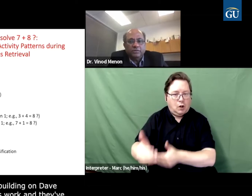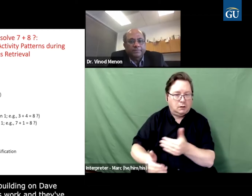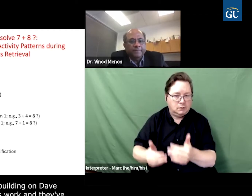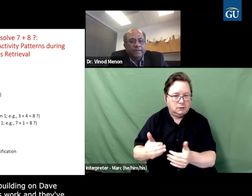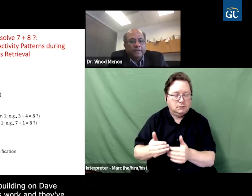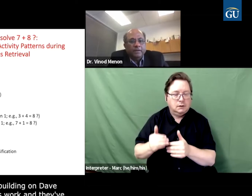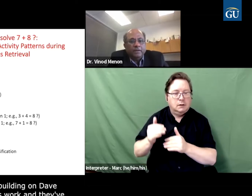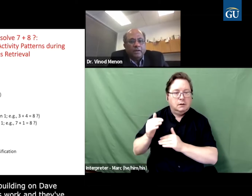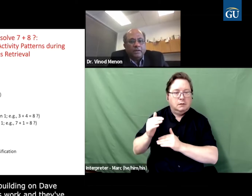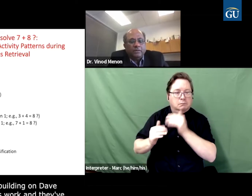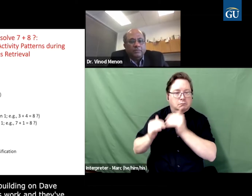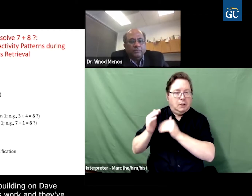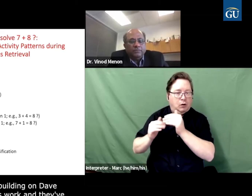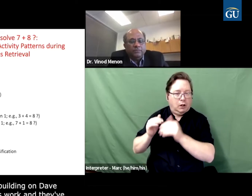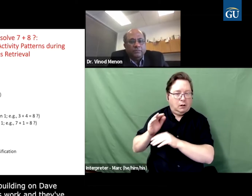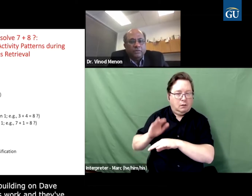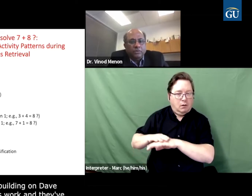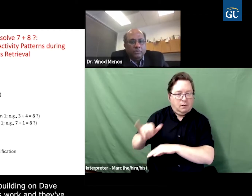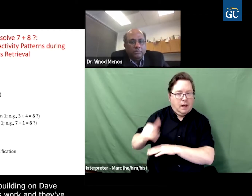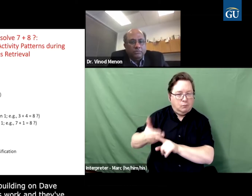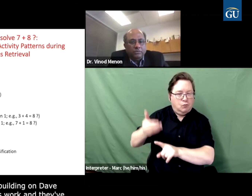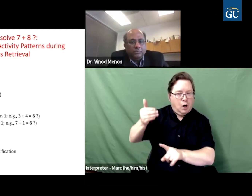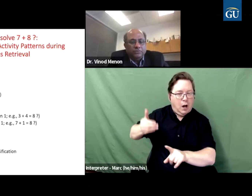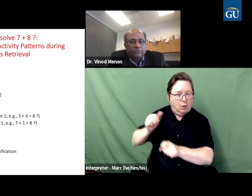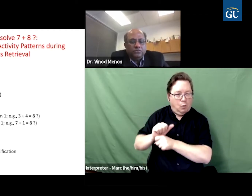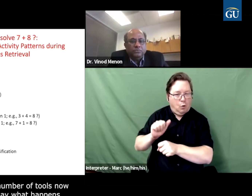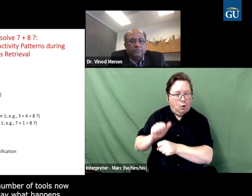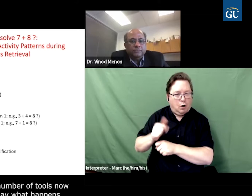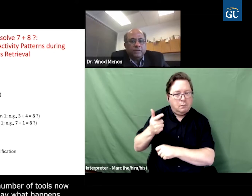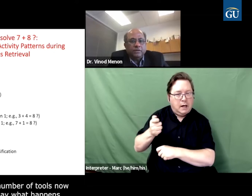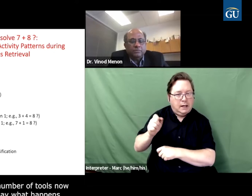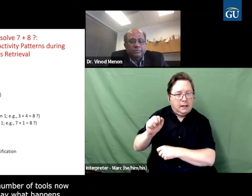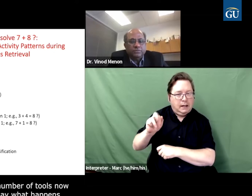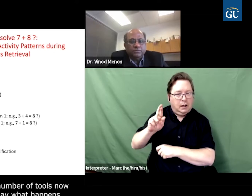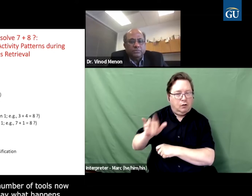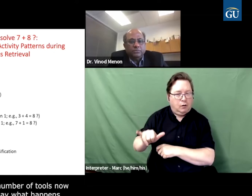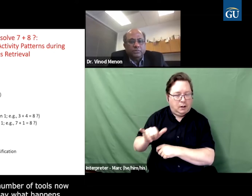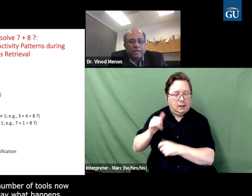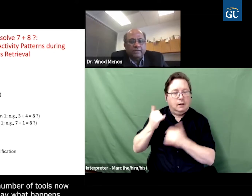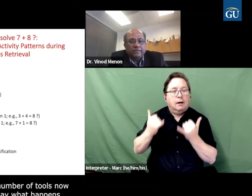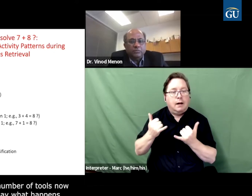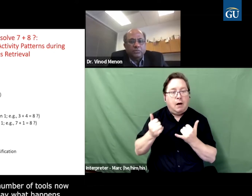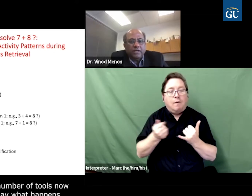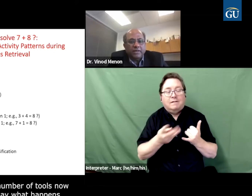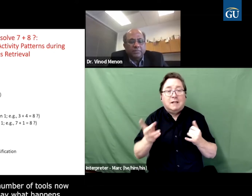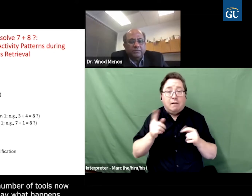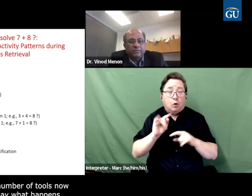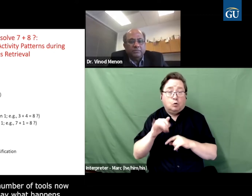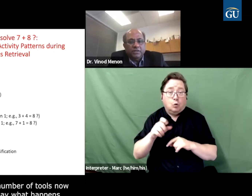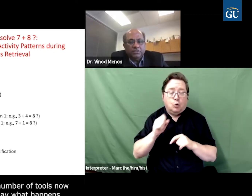dave gary's work and we've